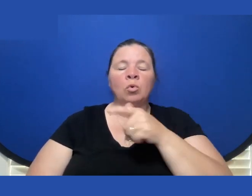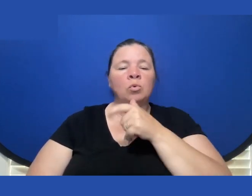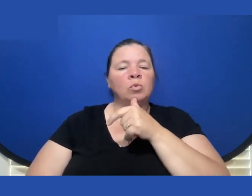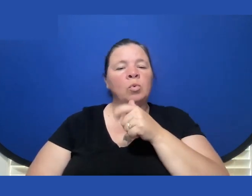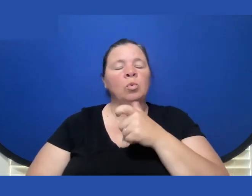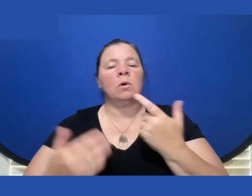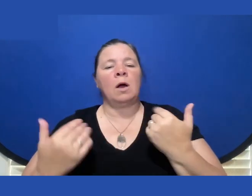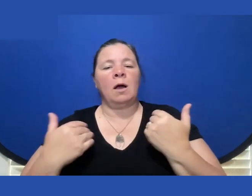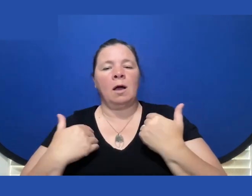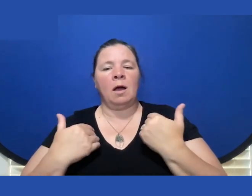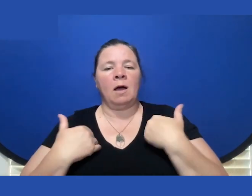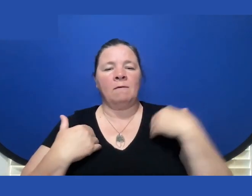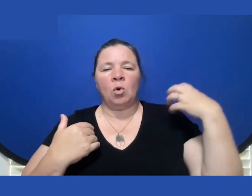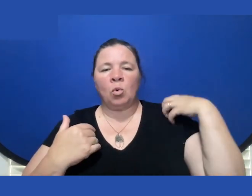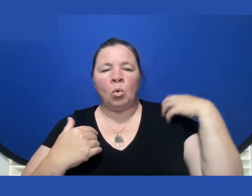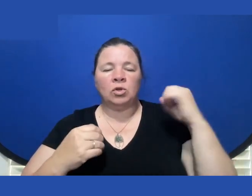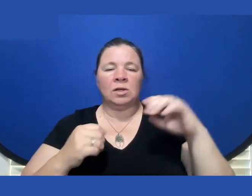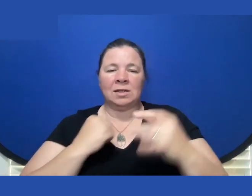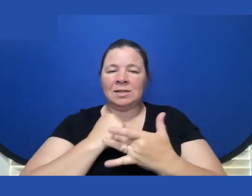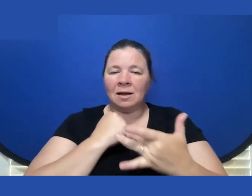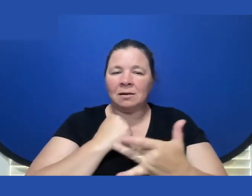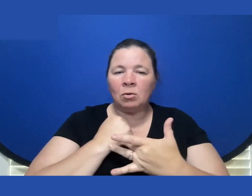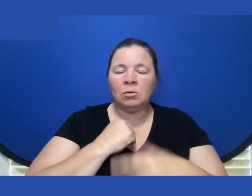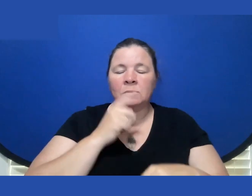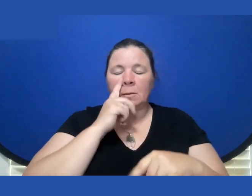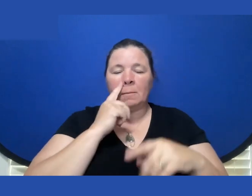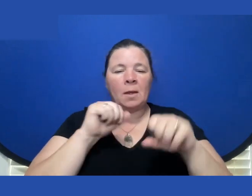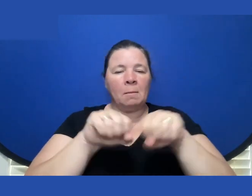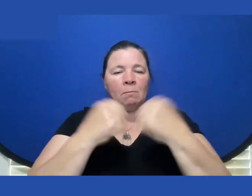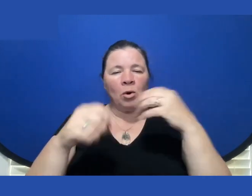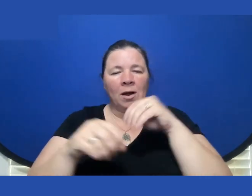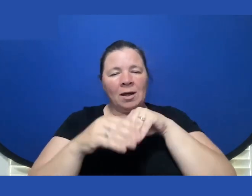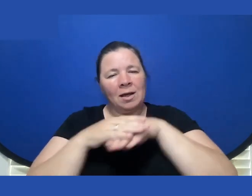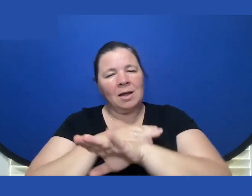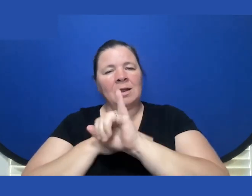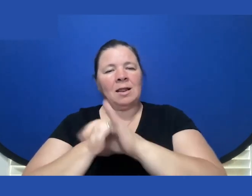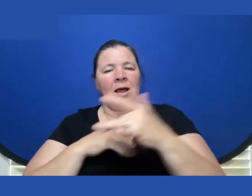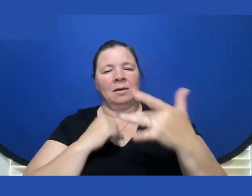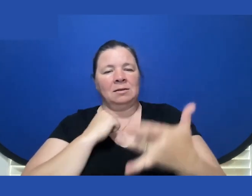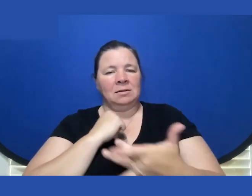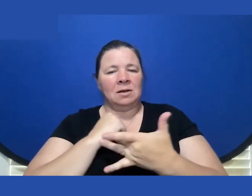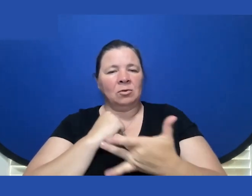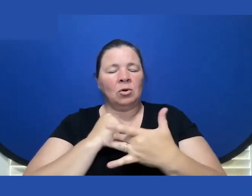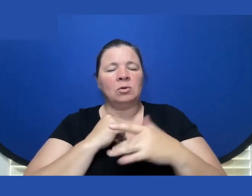that women have in tech and in breaking into the tech industry? And I think there's only about 30% of the workforce